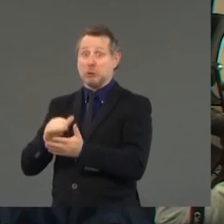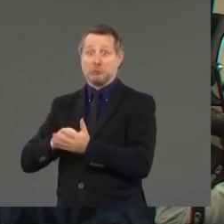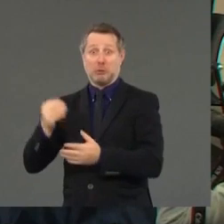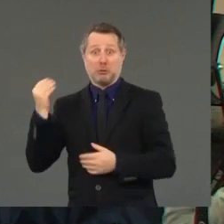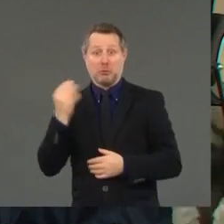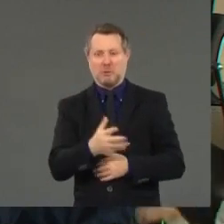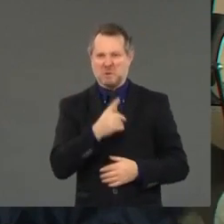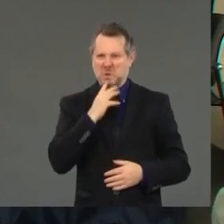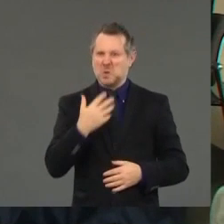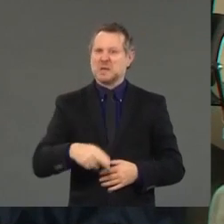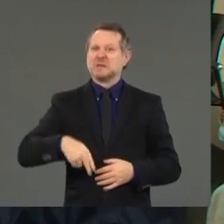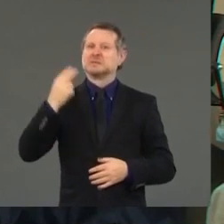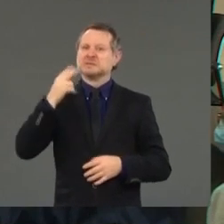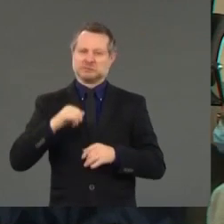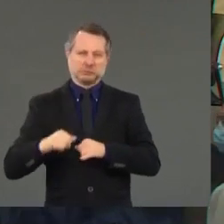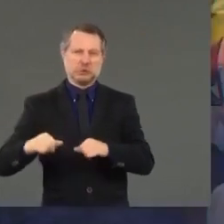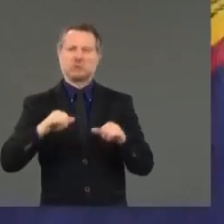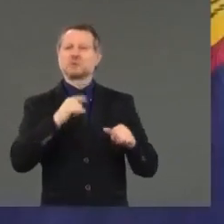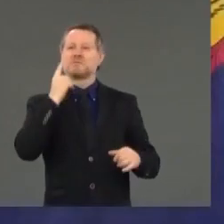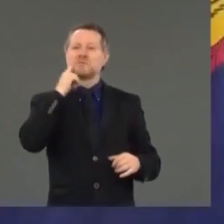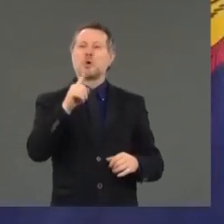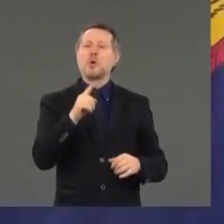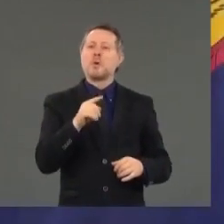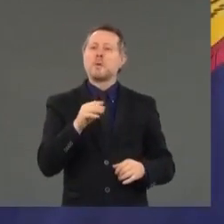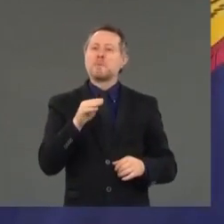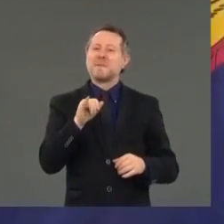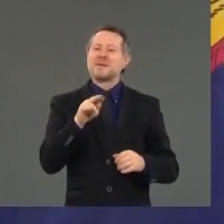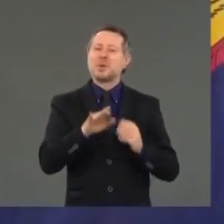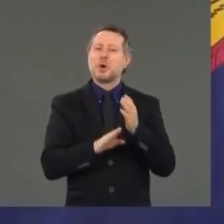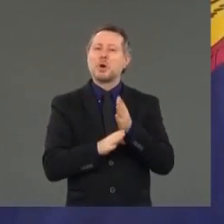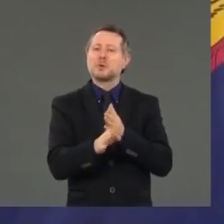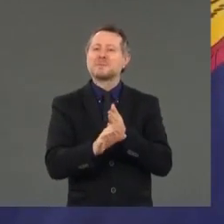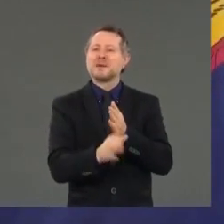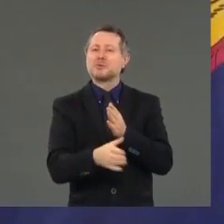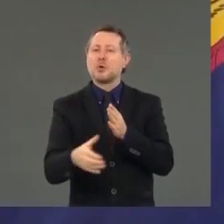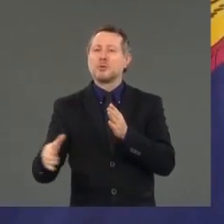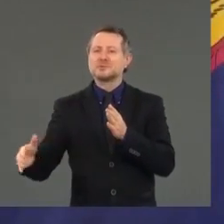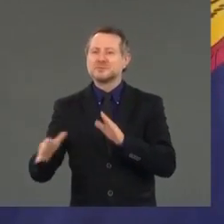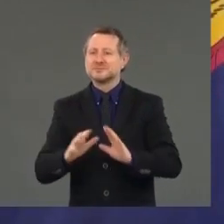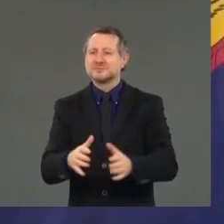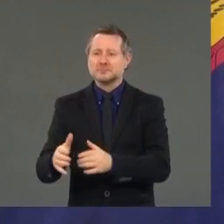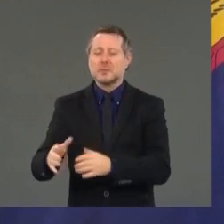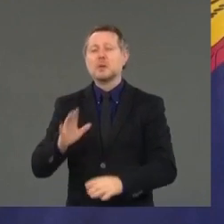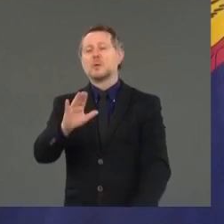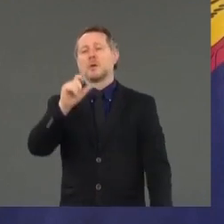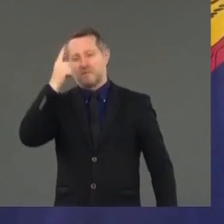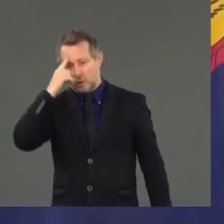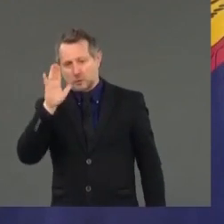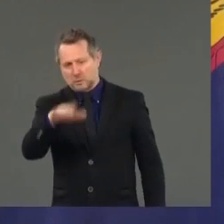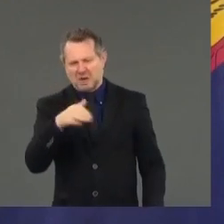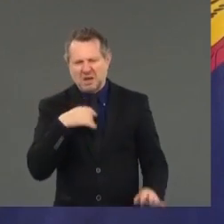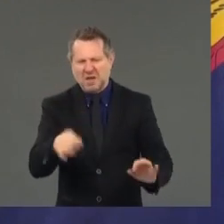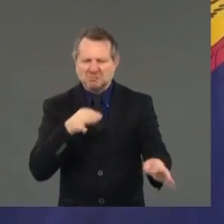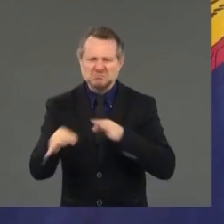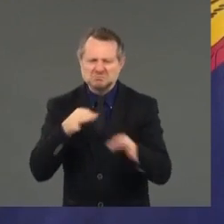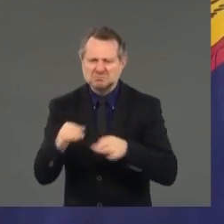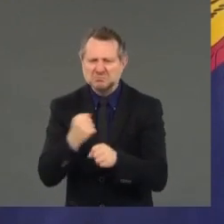BUT THEN YOU DISCOVERED THAT THERE IS A PATTERN AND IT'S AFFECTING MORE MINORITY CHILDREN.